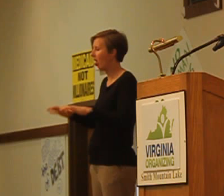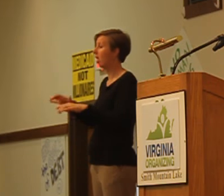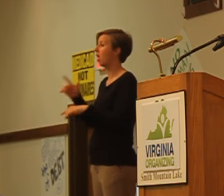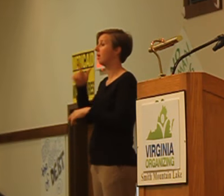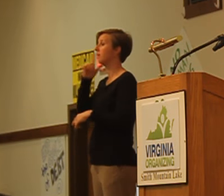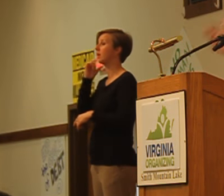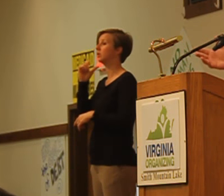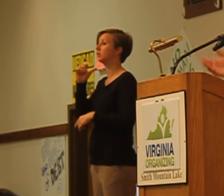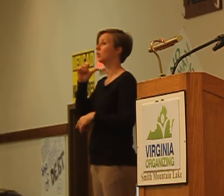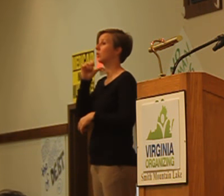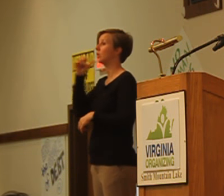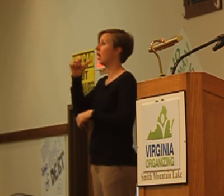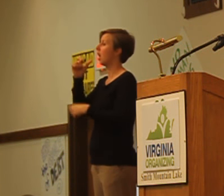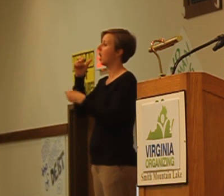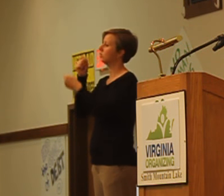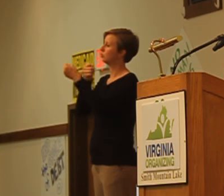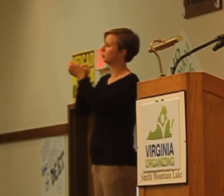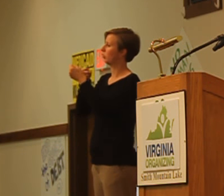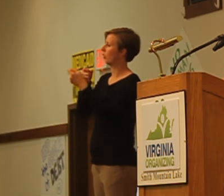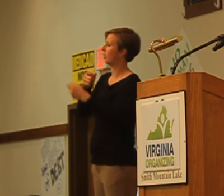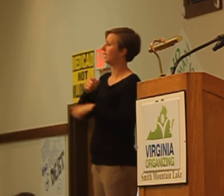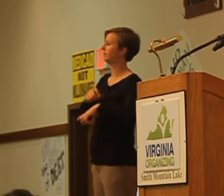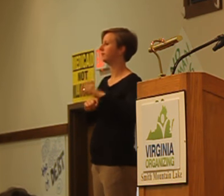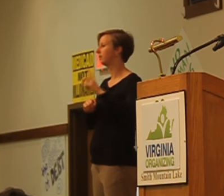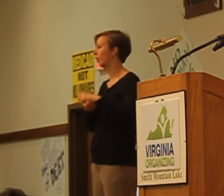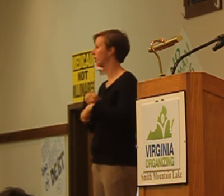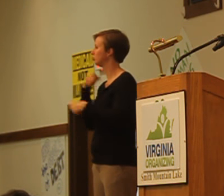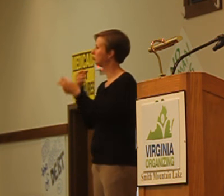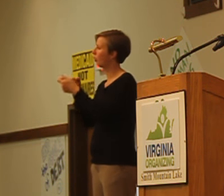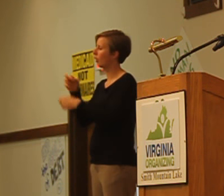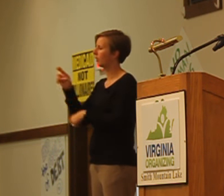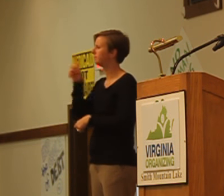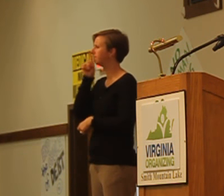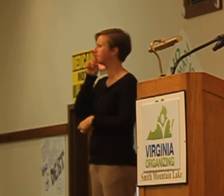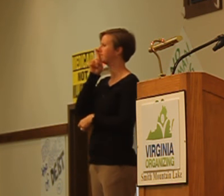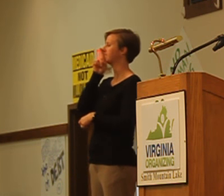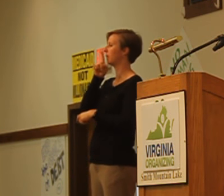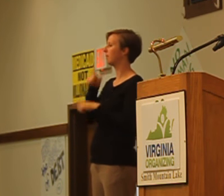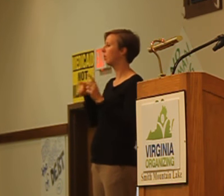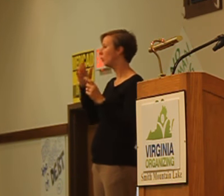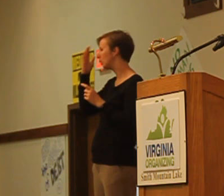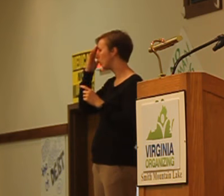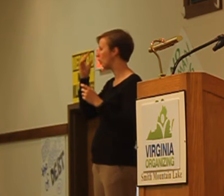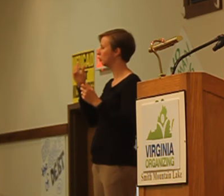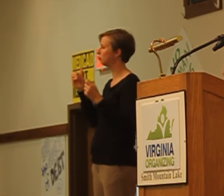necessarily endorsing any of the candidates, we're working because we know there are too many people across our state